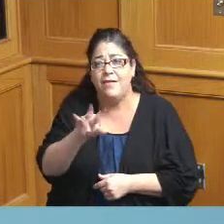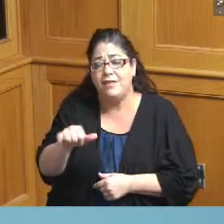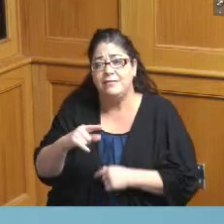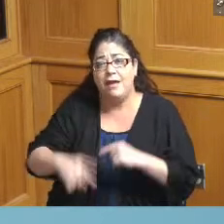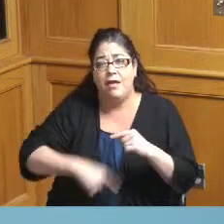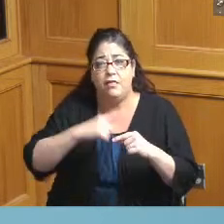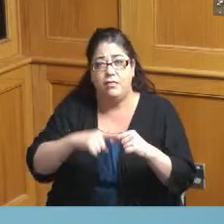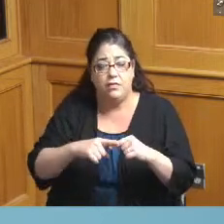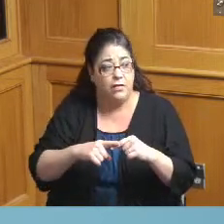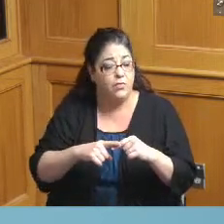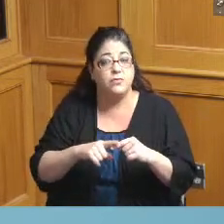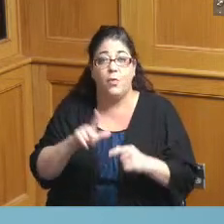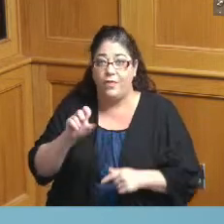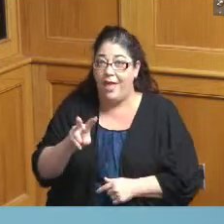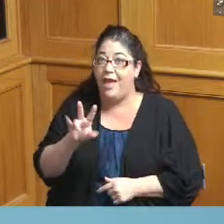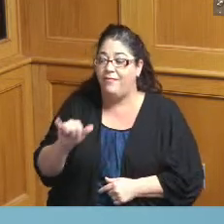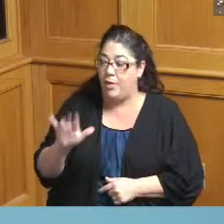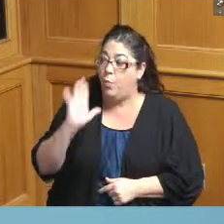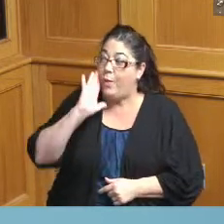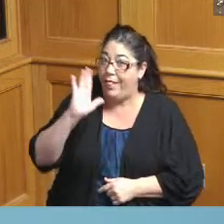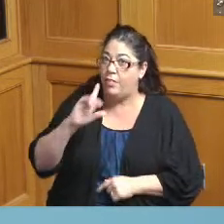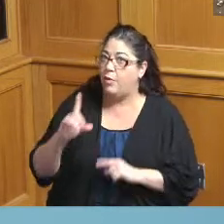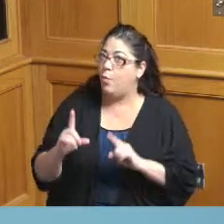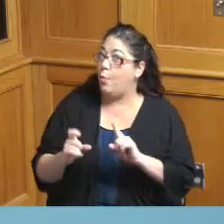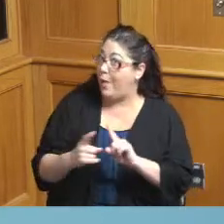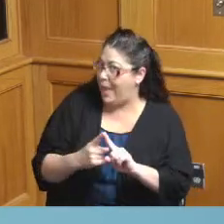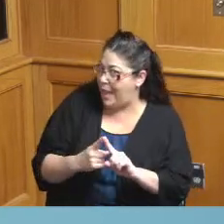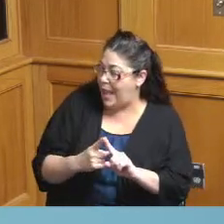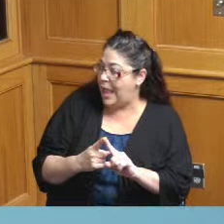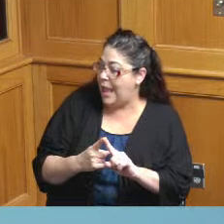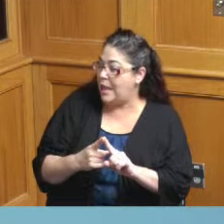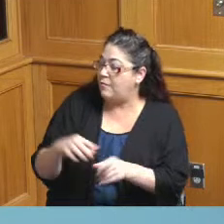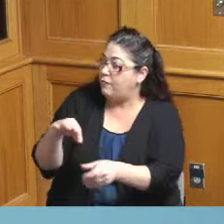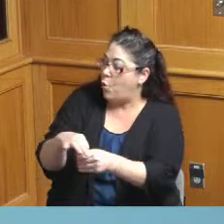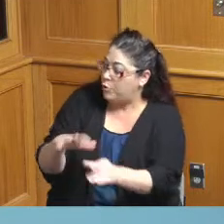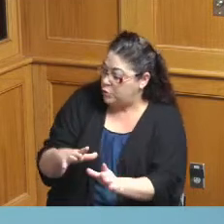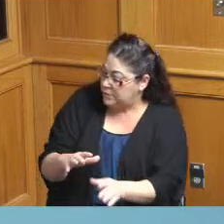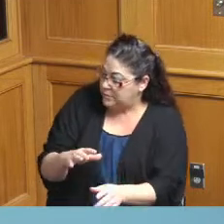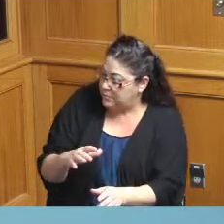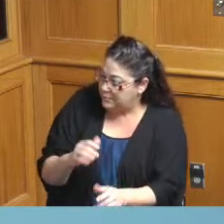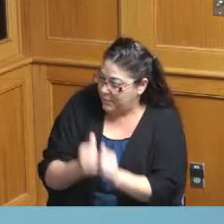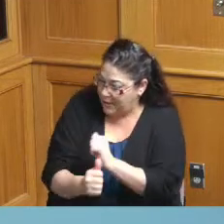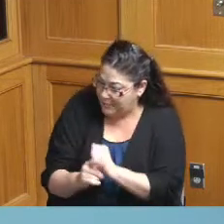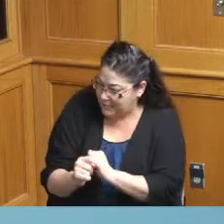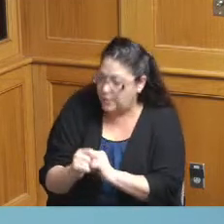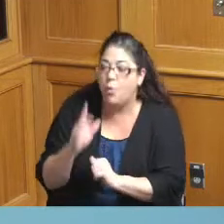the levy will be when it's when it's renewed by the voters will be funding this new position